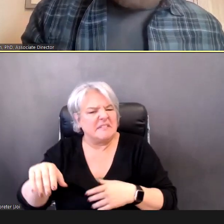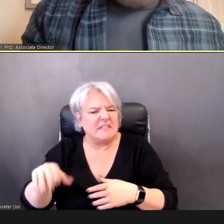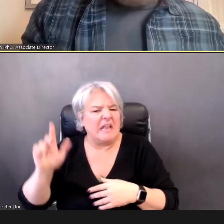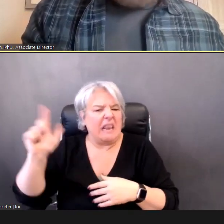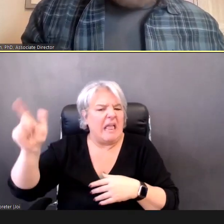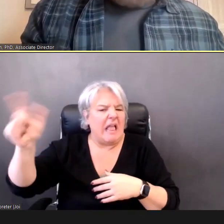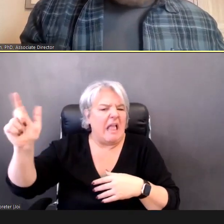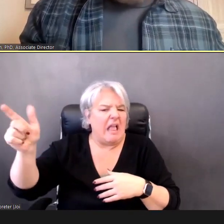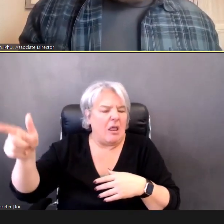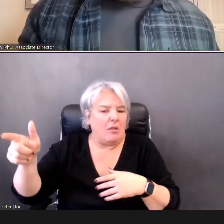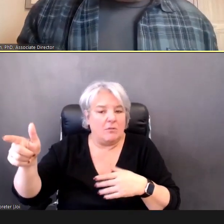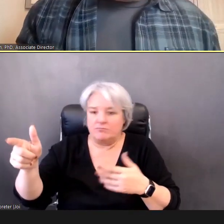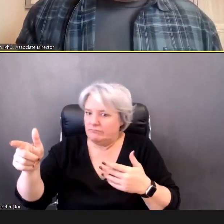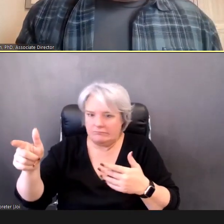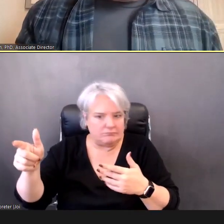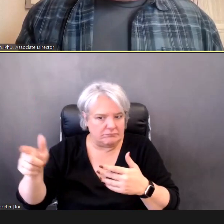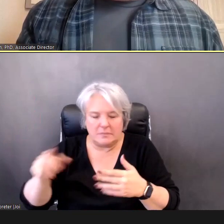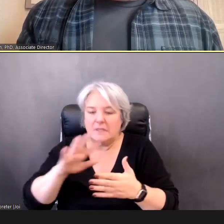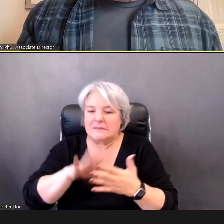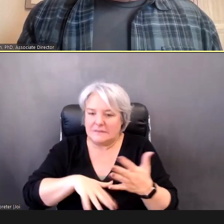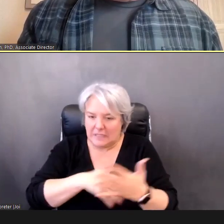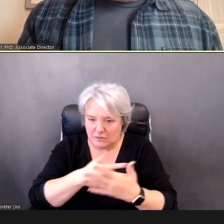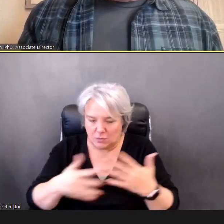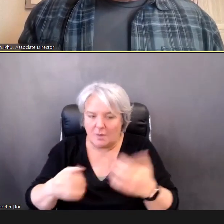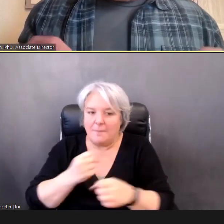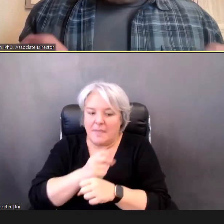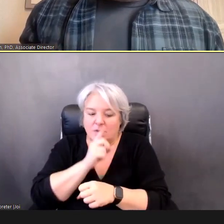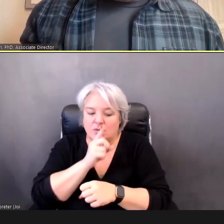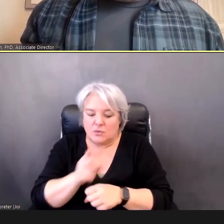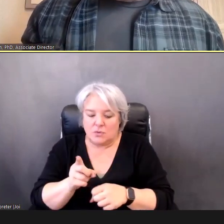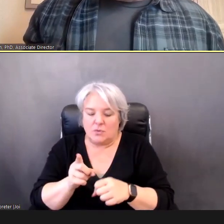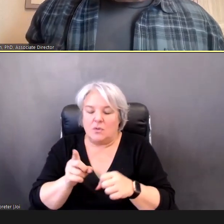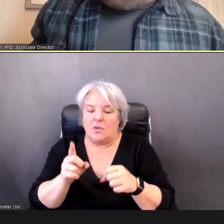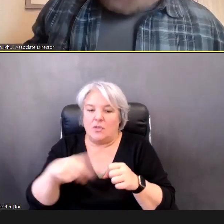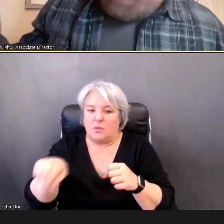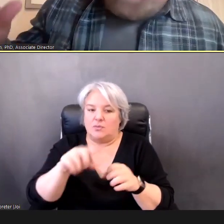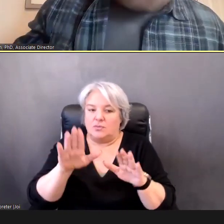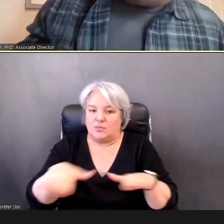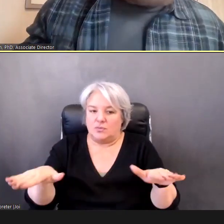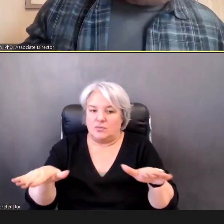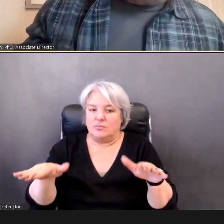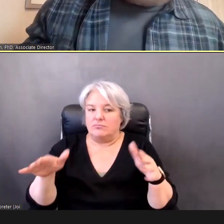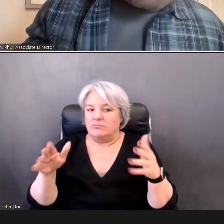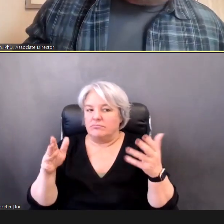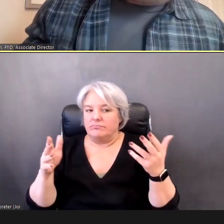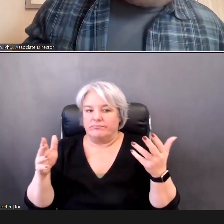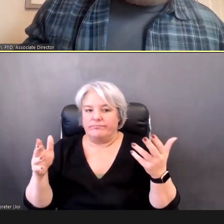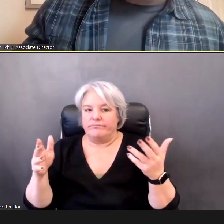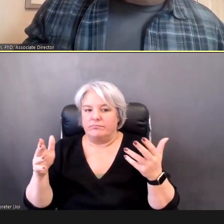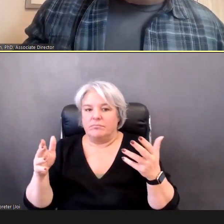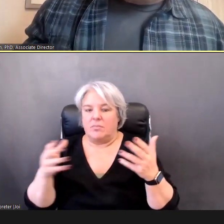time um we want to make sure that those